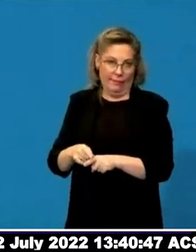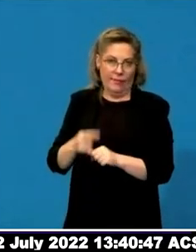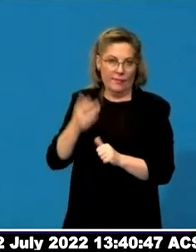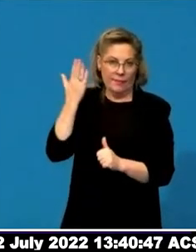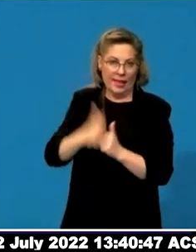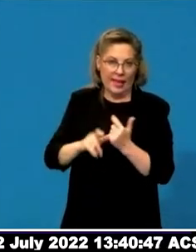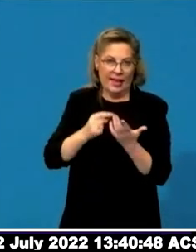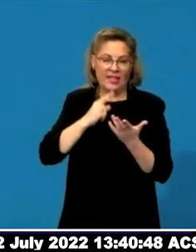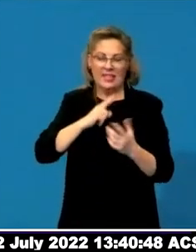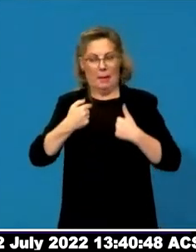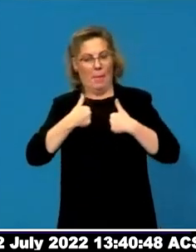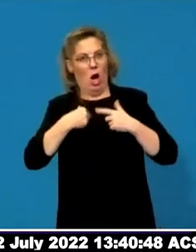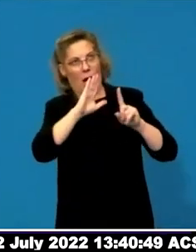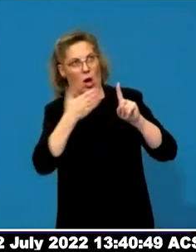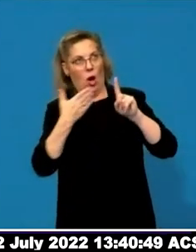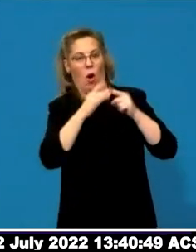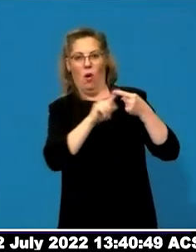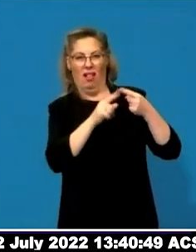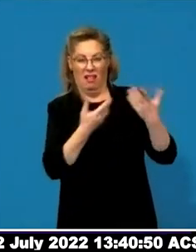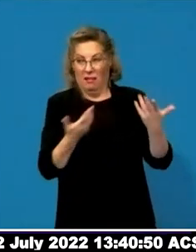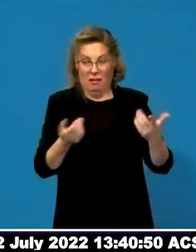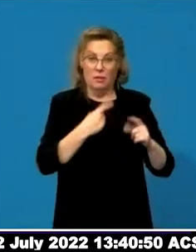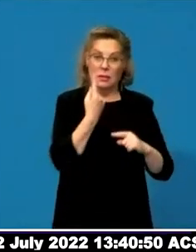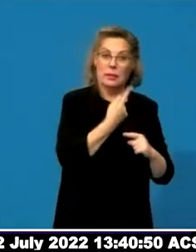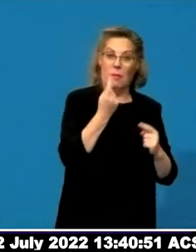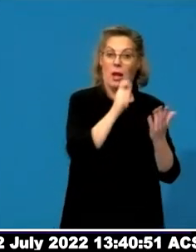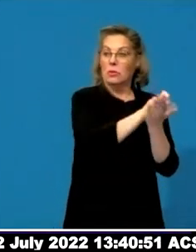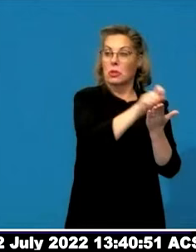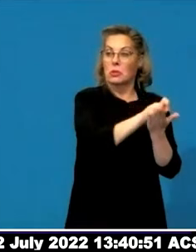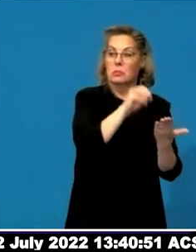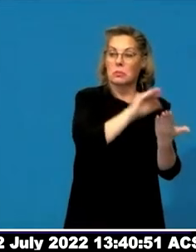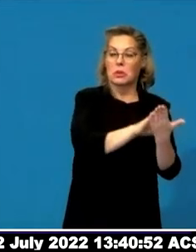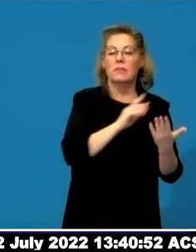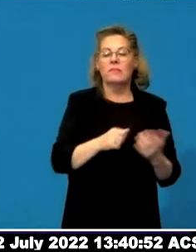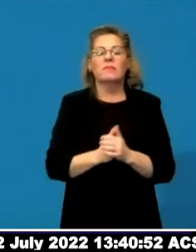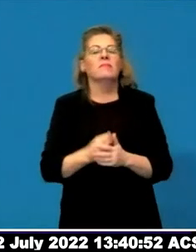People just go and do the forms themselves because no understanding